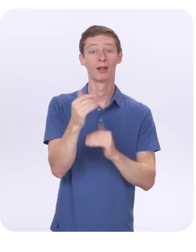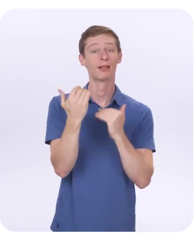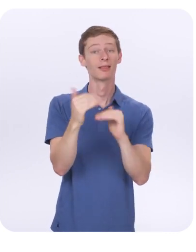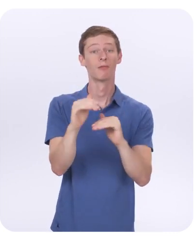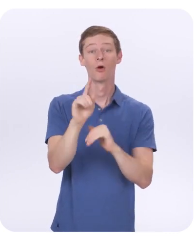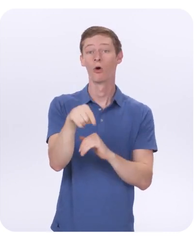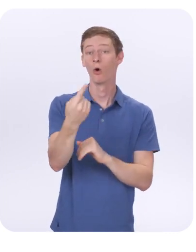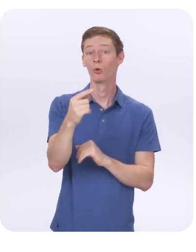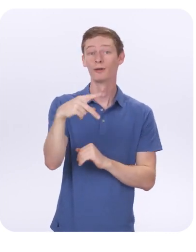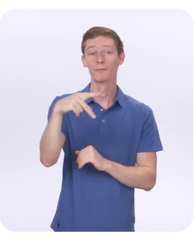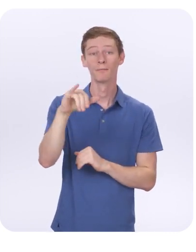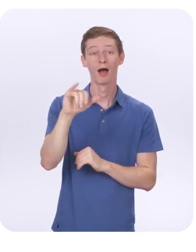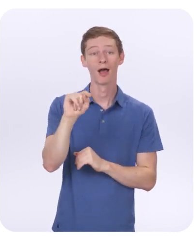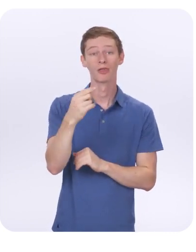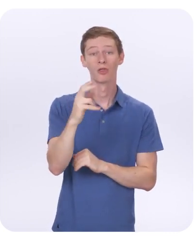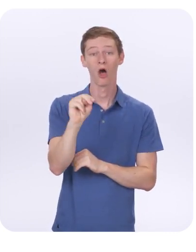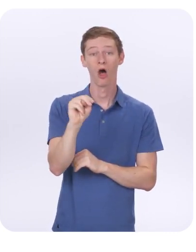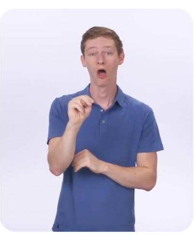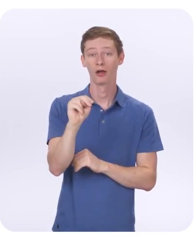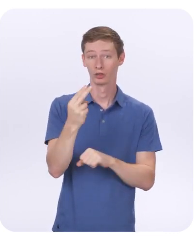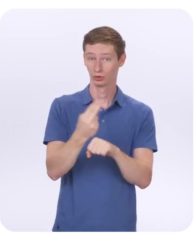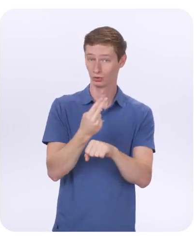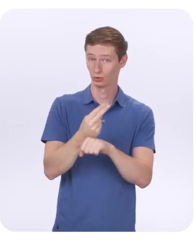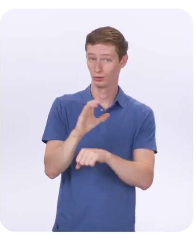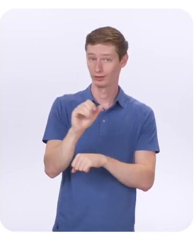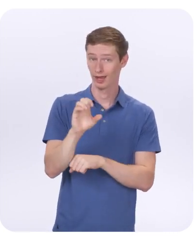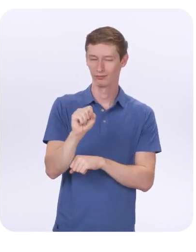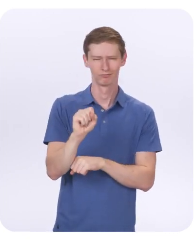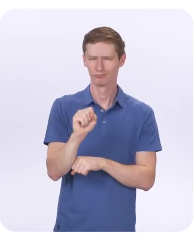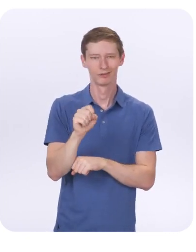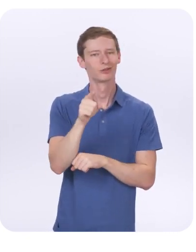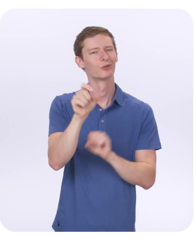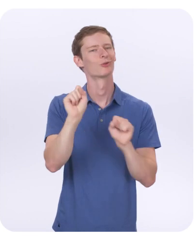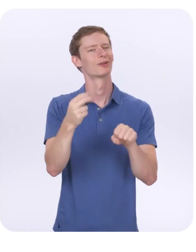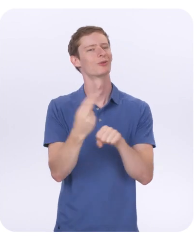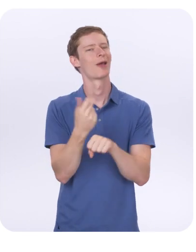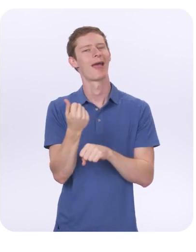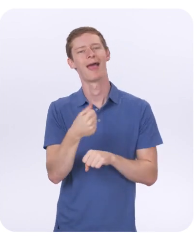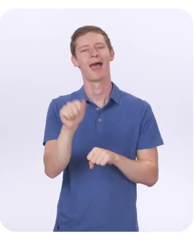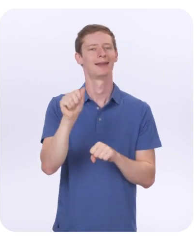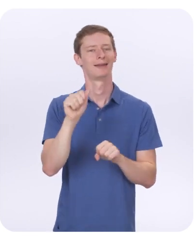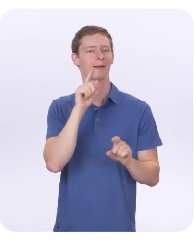for many use cases. I also want to remind you that you can download these models